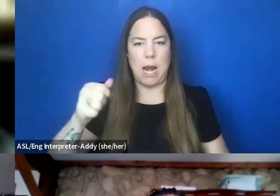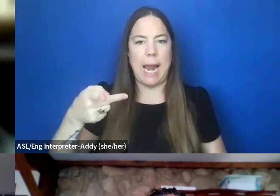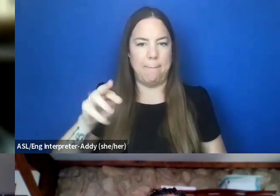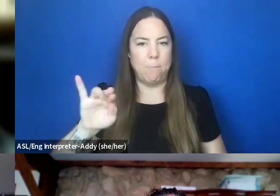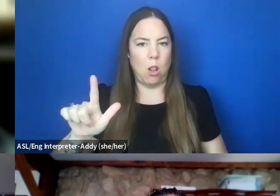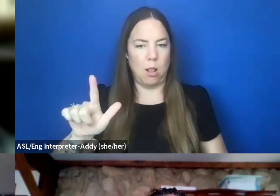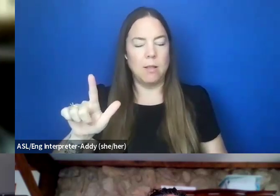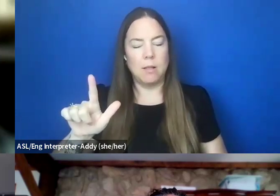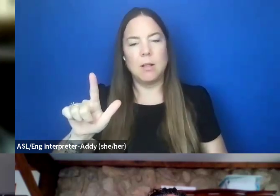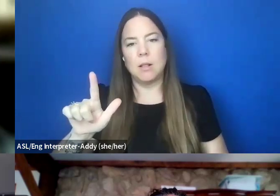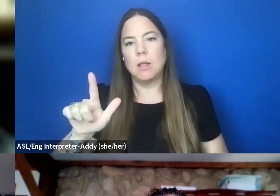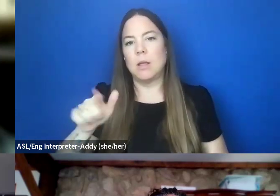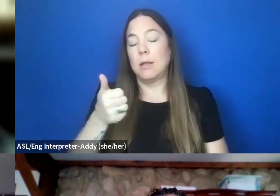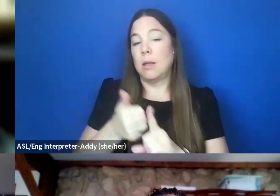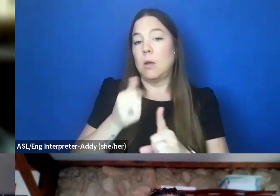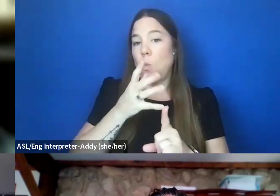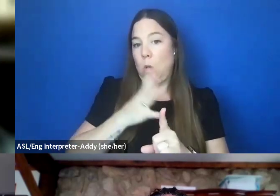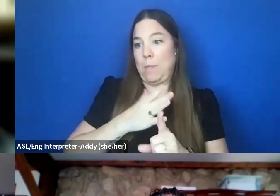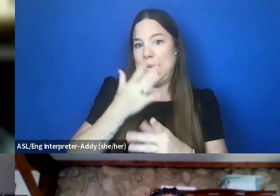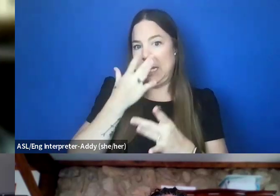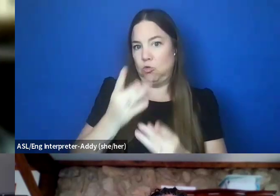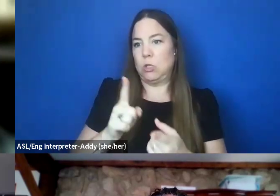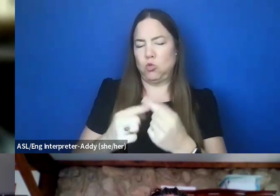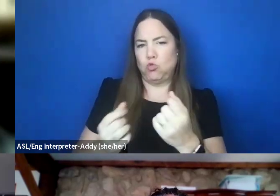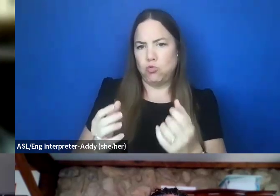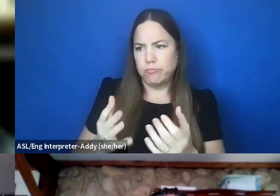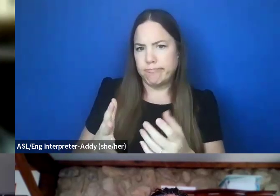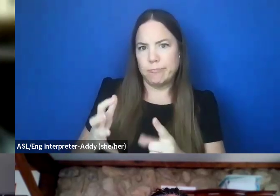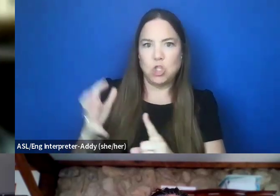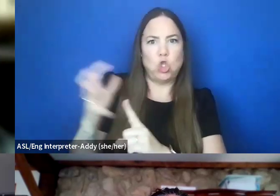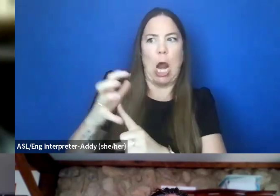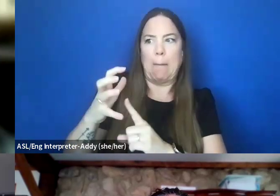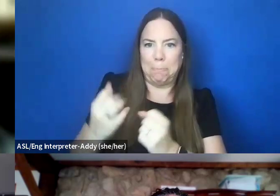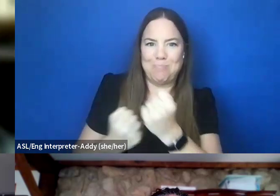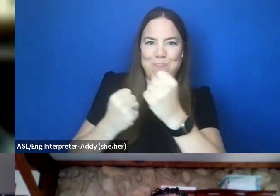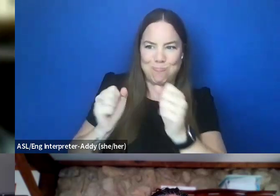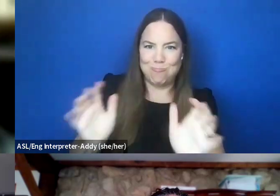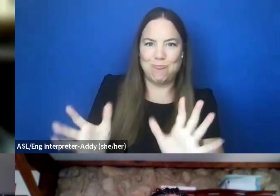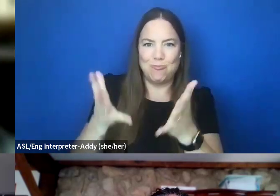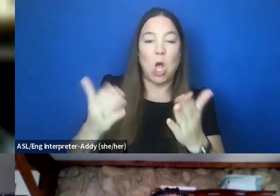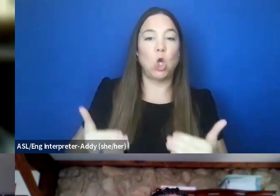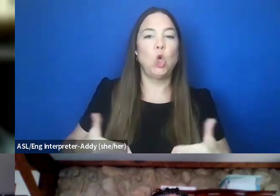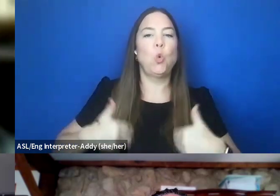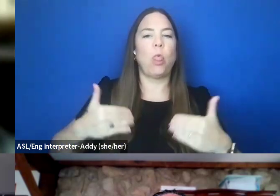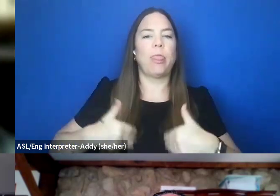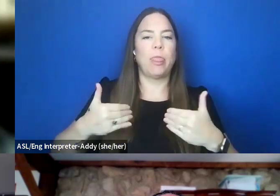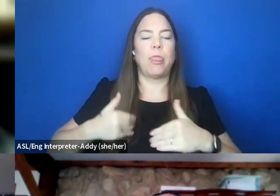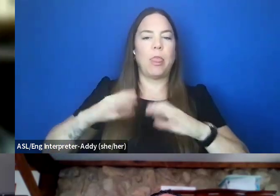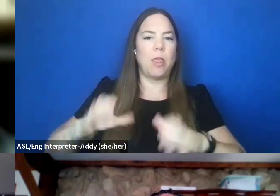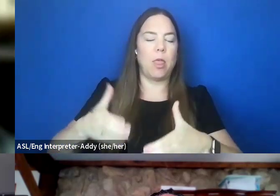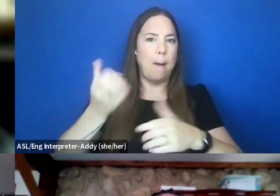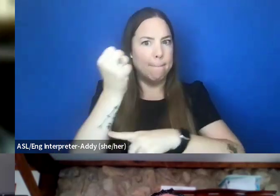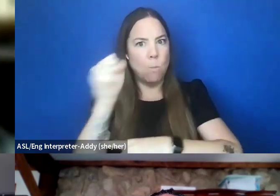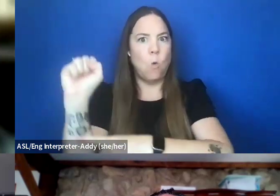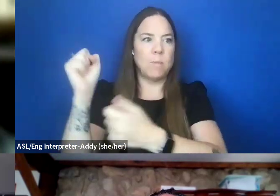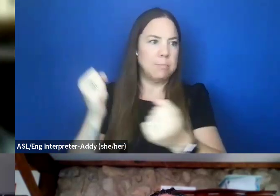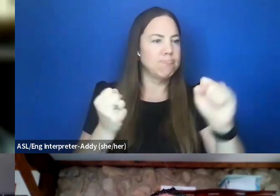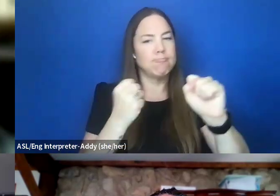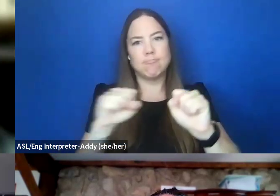Elissa w/ APRIL: championing, championing the youth movement and the bringing youth into April